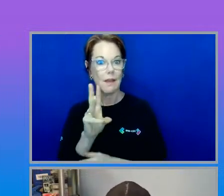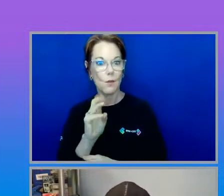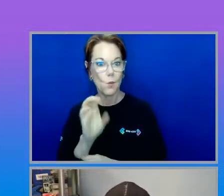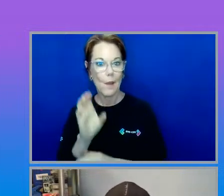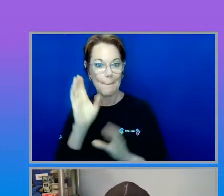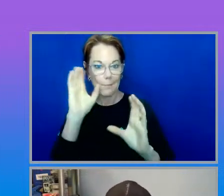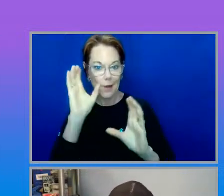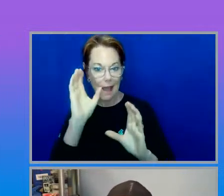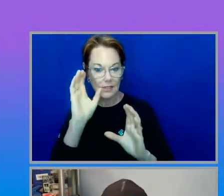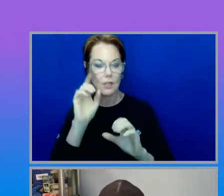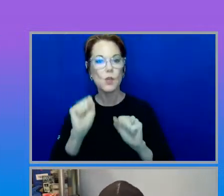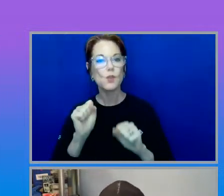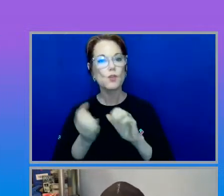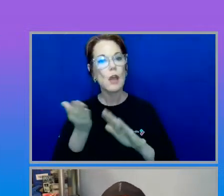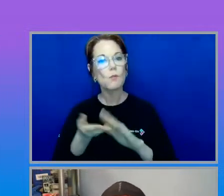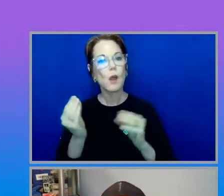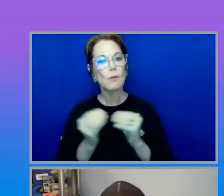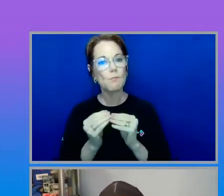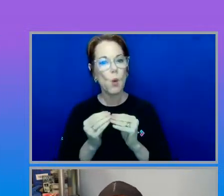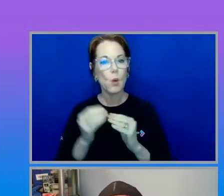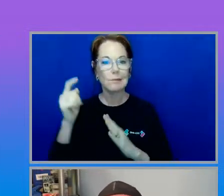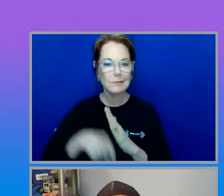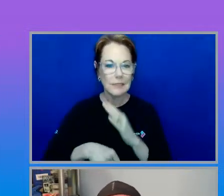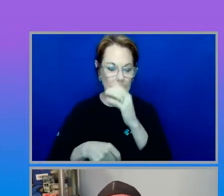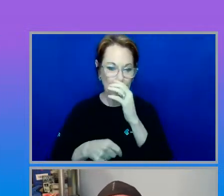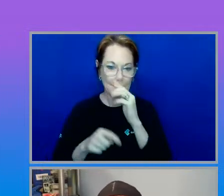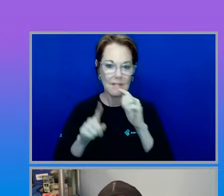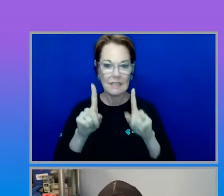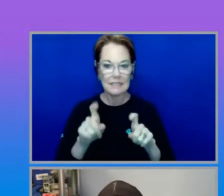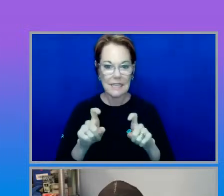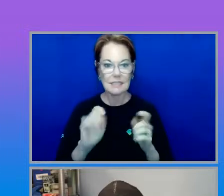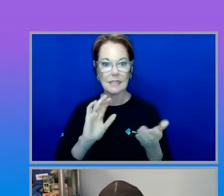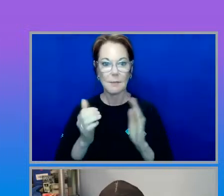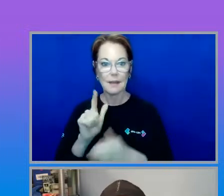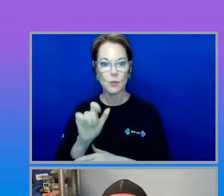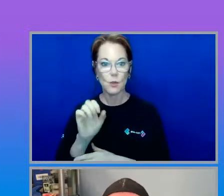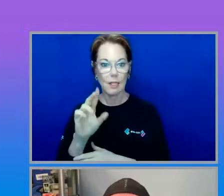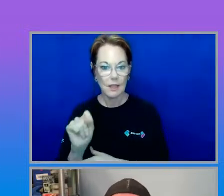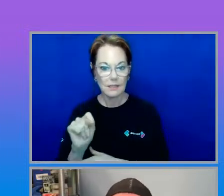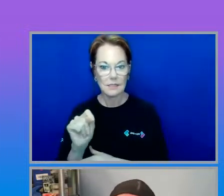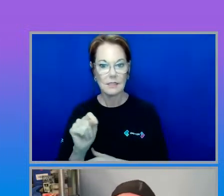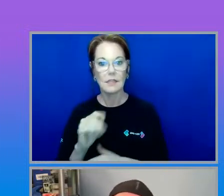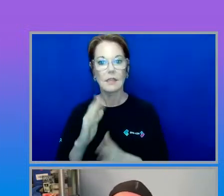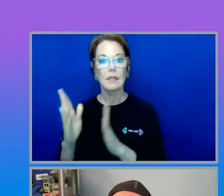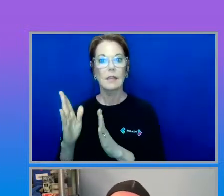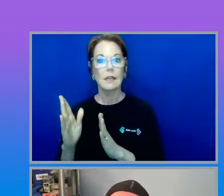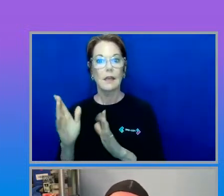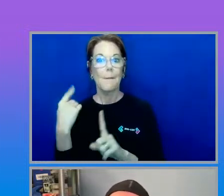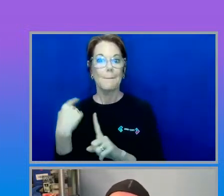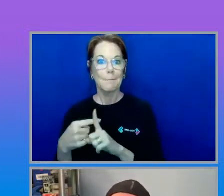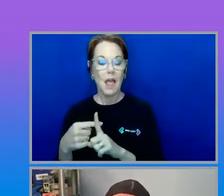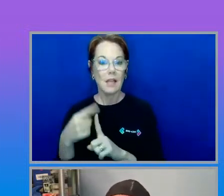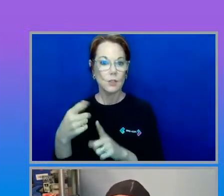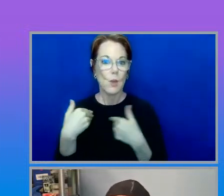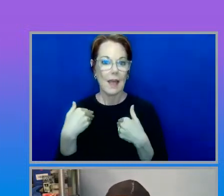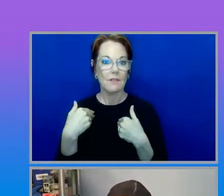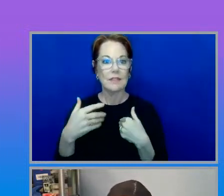You can run more thorough automated tests compared to linting, and you have the choice to increase your testing